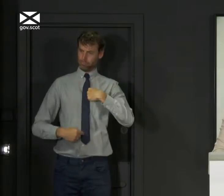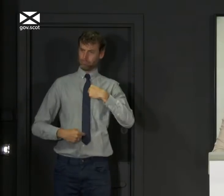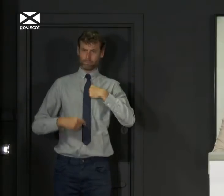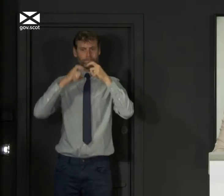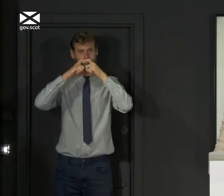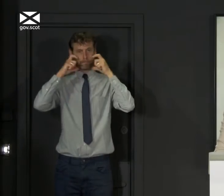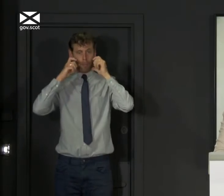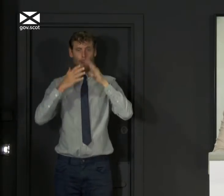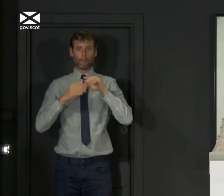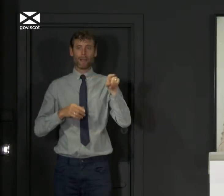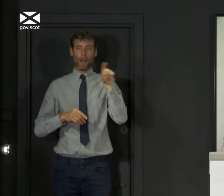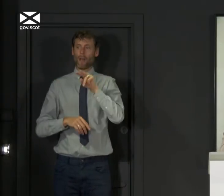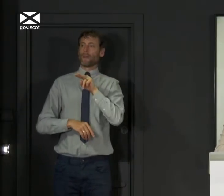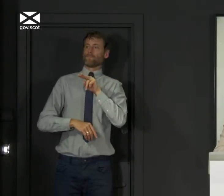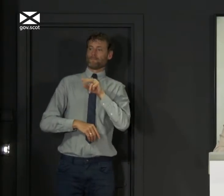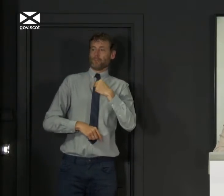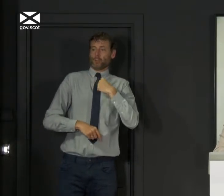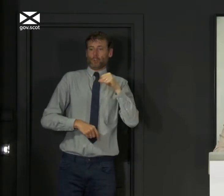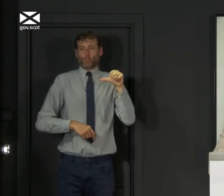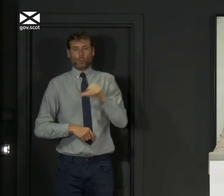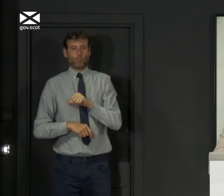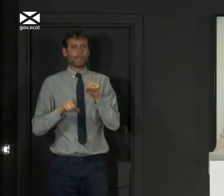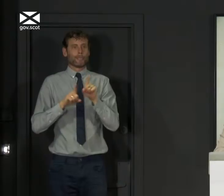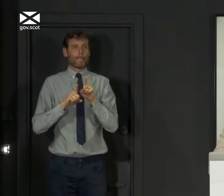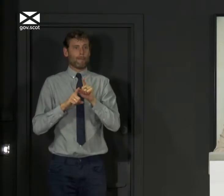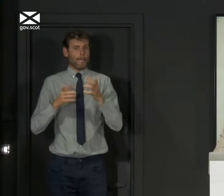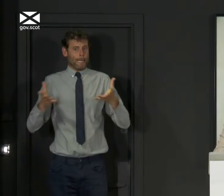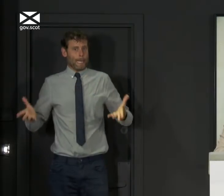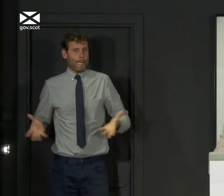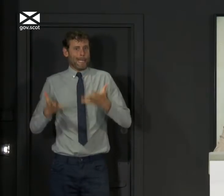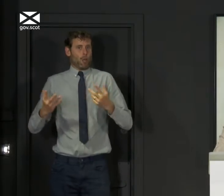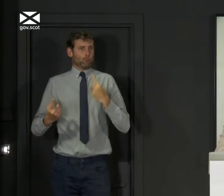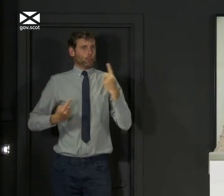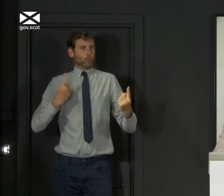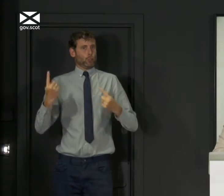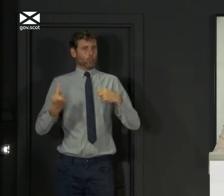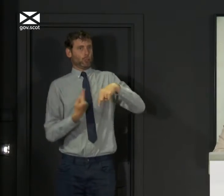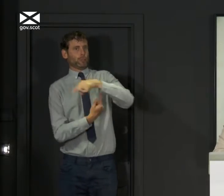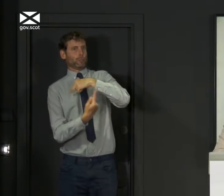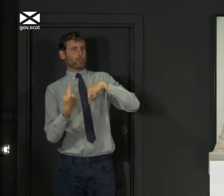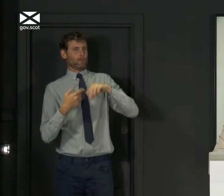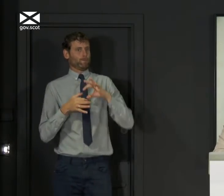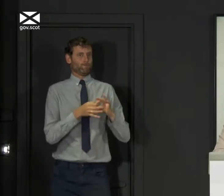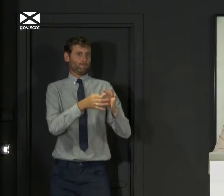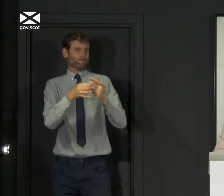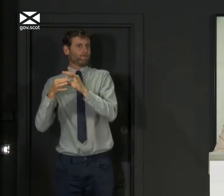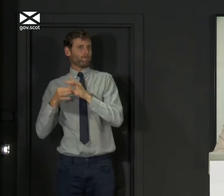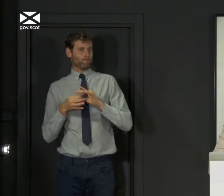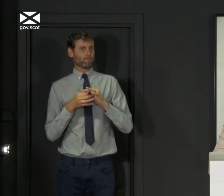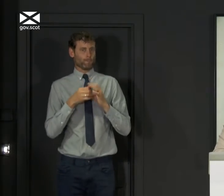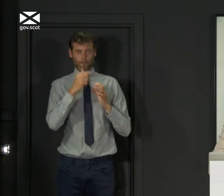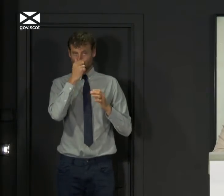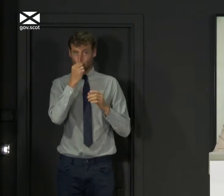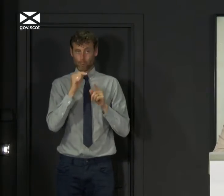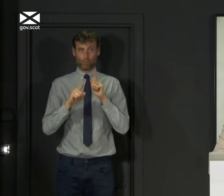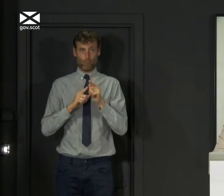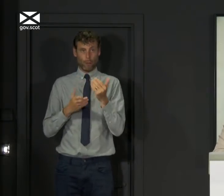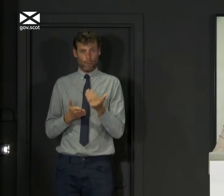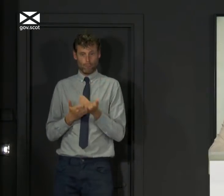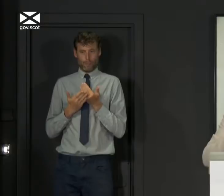to do it, you get protection from that. So please, please see it as something we can all do to protect those around us.